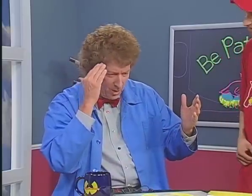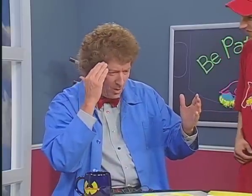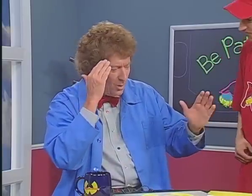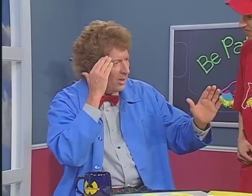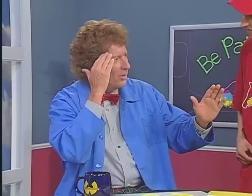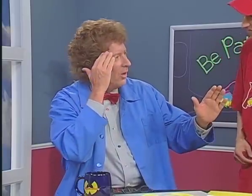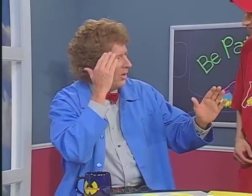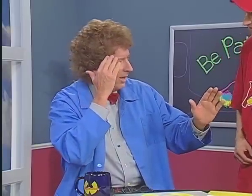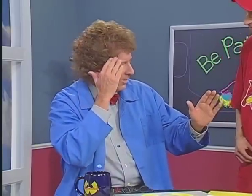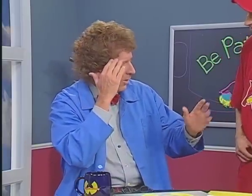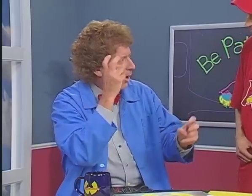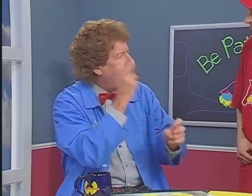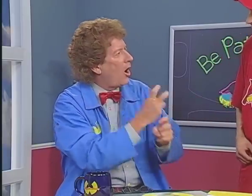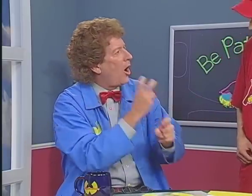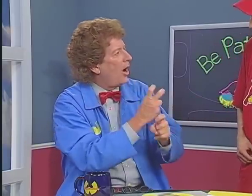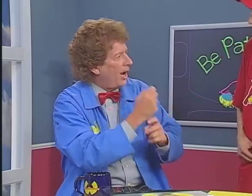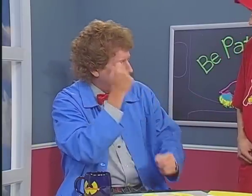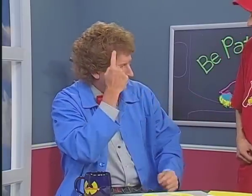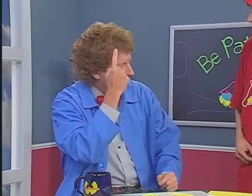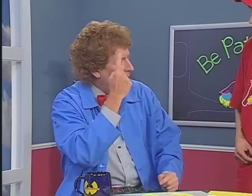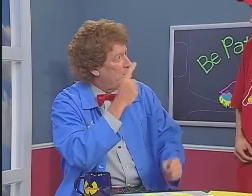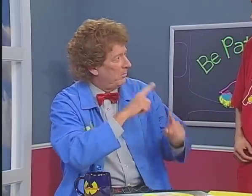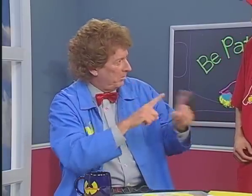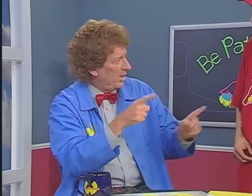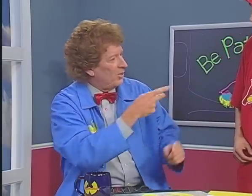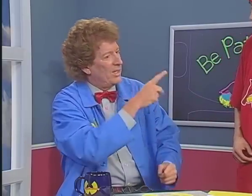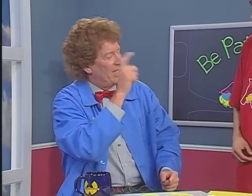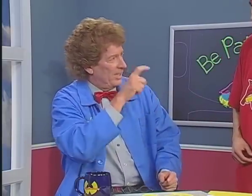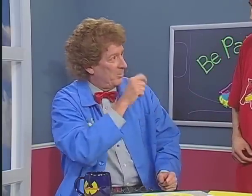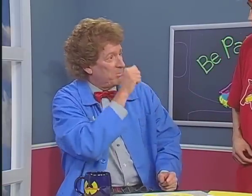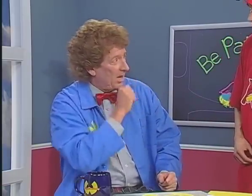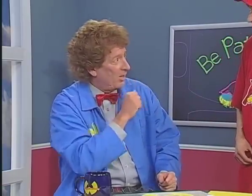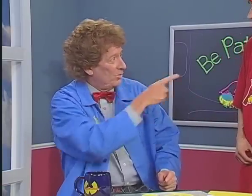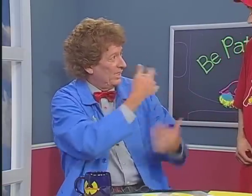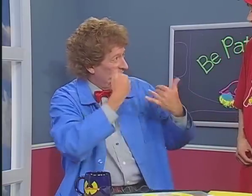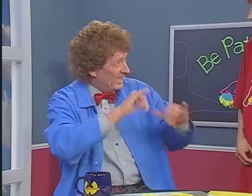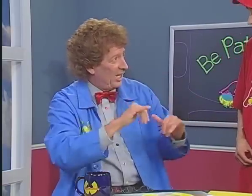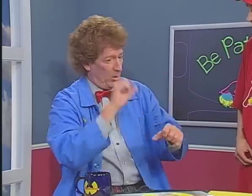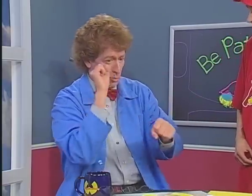I KNOW. I KNOW IT'S HARD TO UNDERSTAND, BUT YOU TWO NEED TO BE PATIENT.